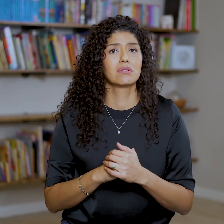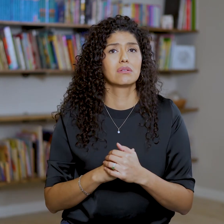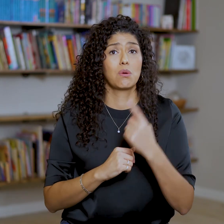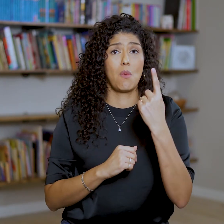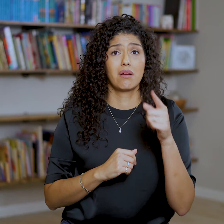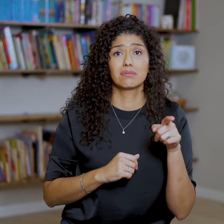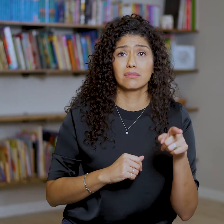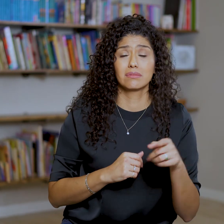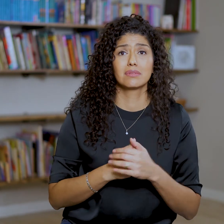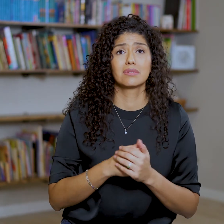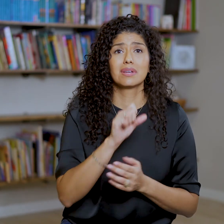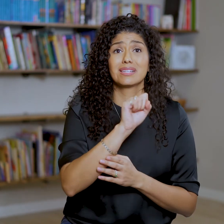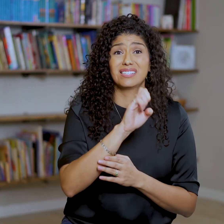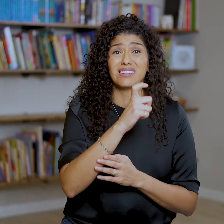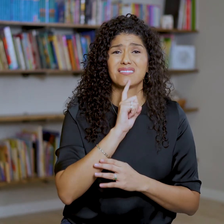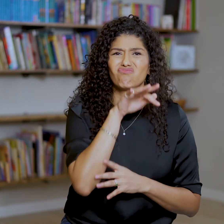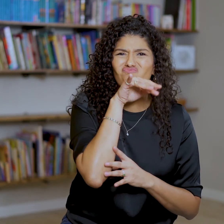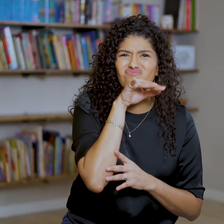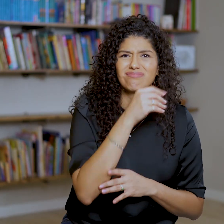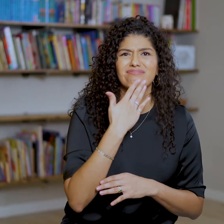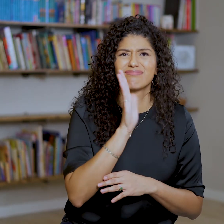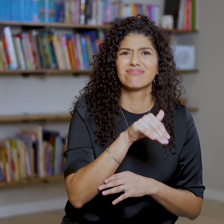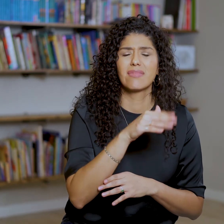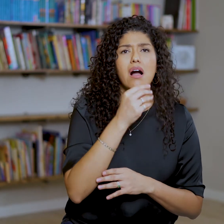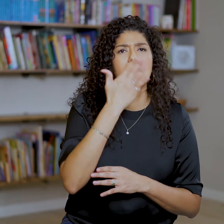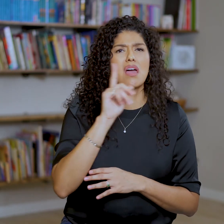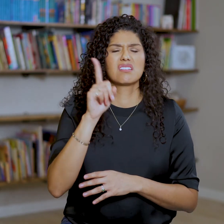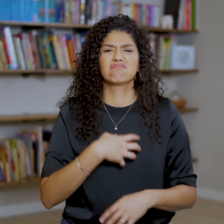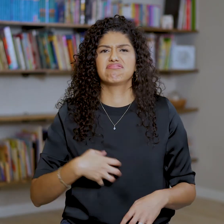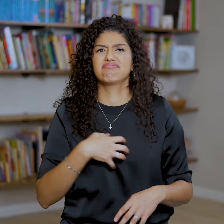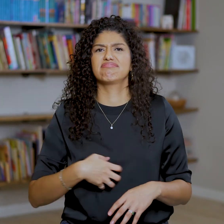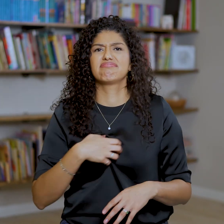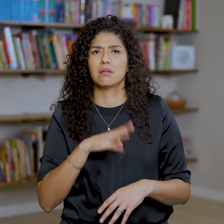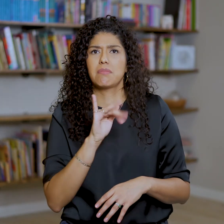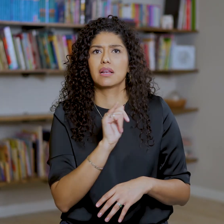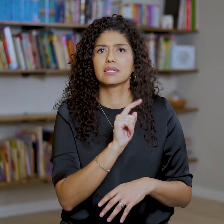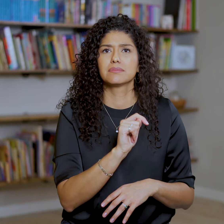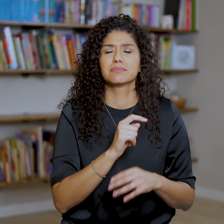(1) Sex is dirty and bad and God is disgusted by it,